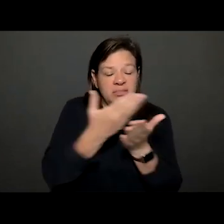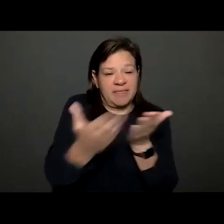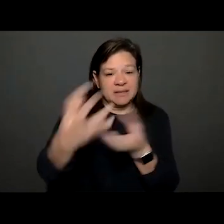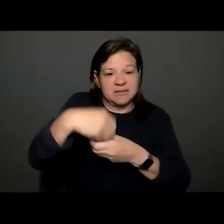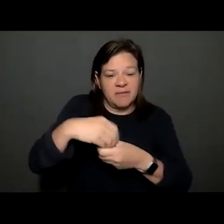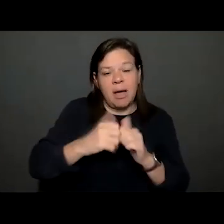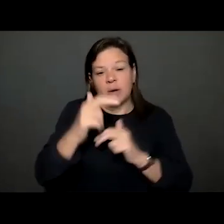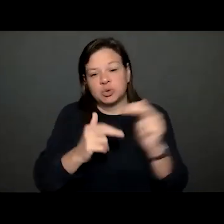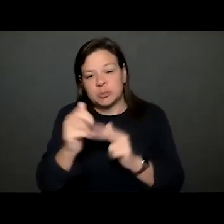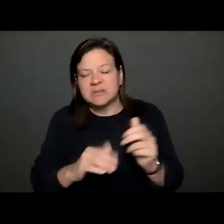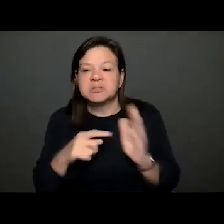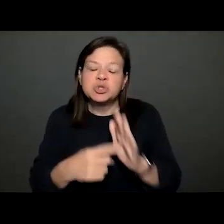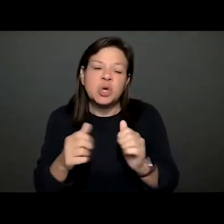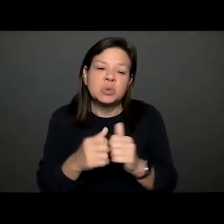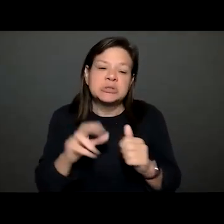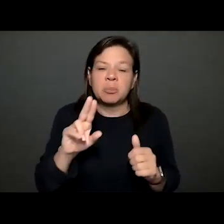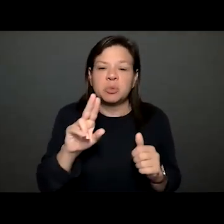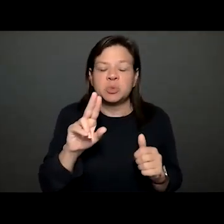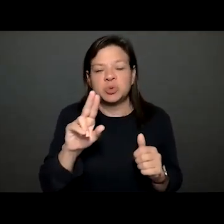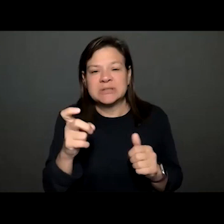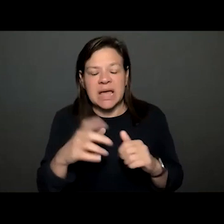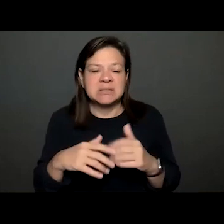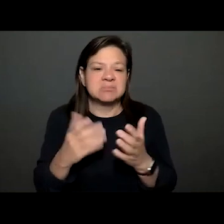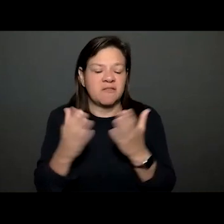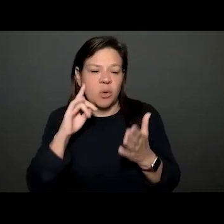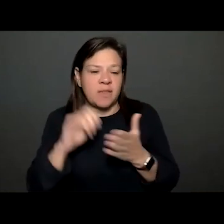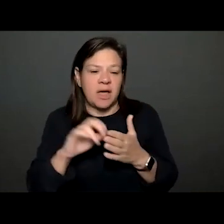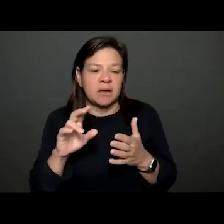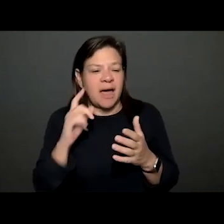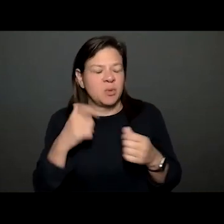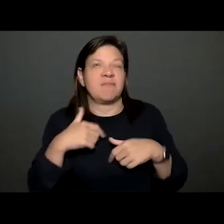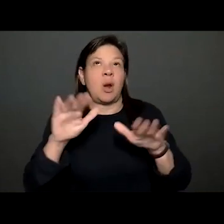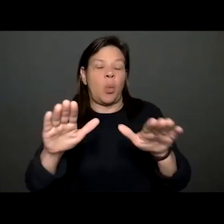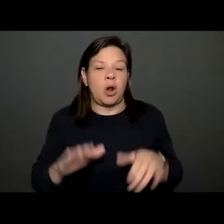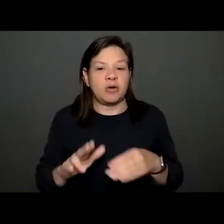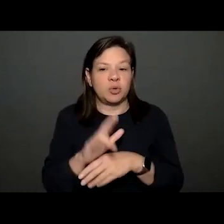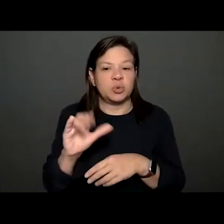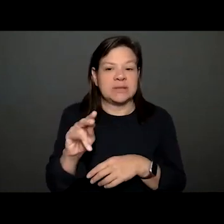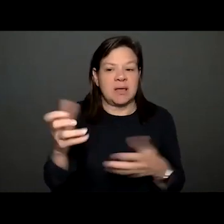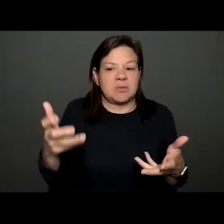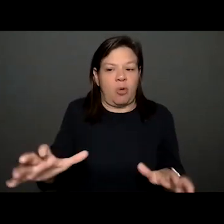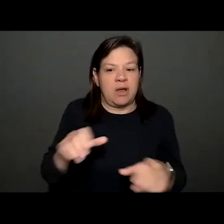AND TO USE MORE USE CASES FOR CUSTOM OBJECTS. AND RUN THROUGH A DEMO.